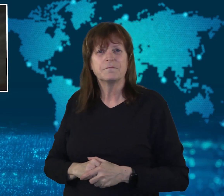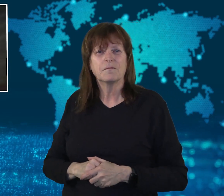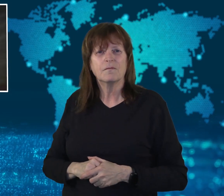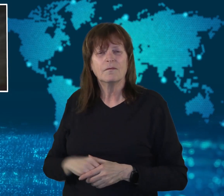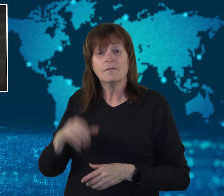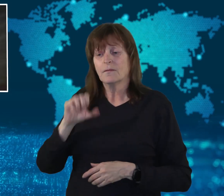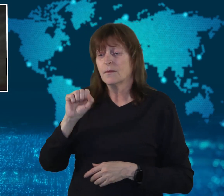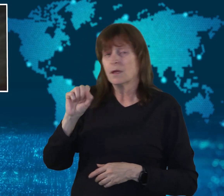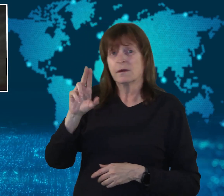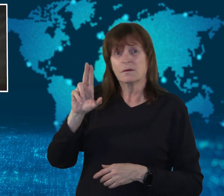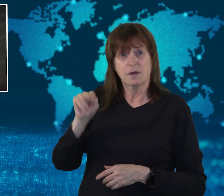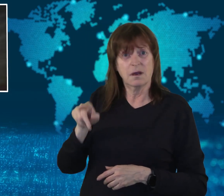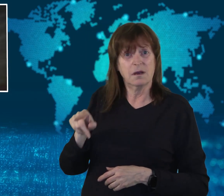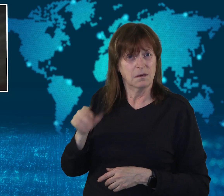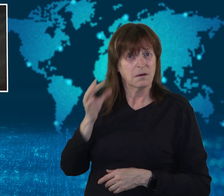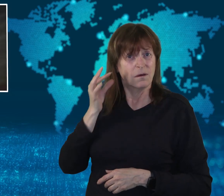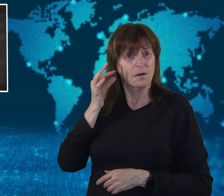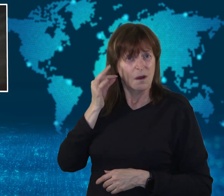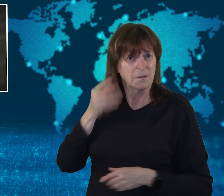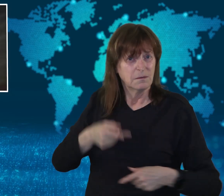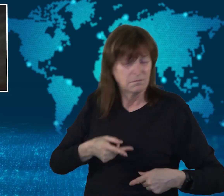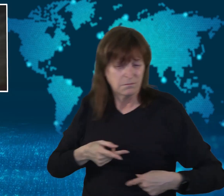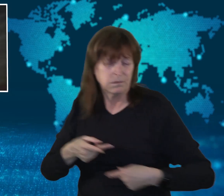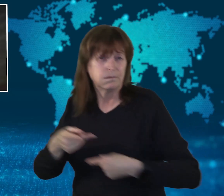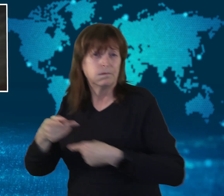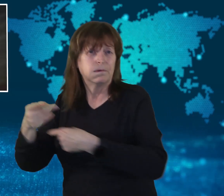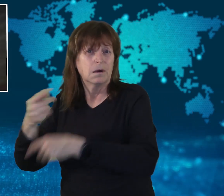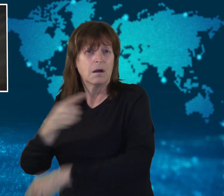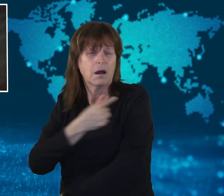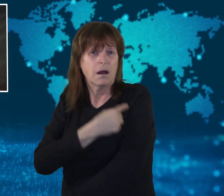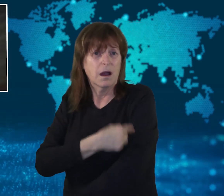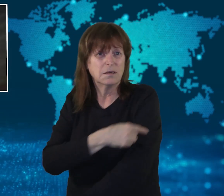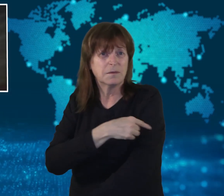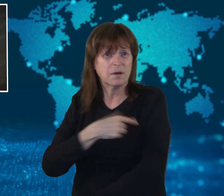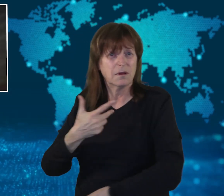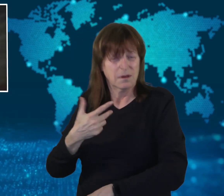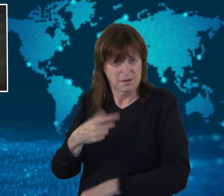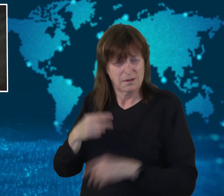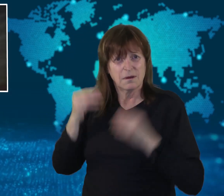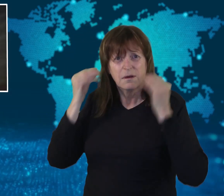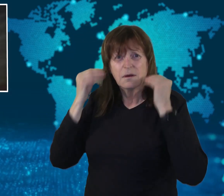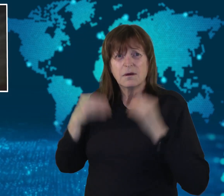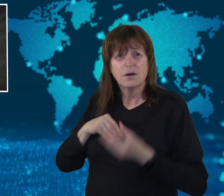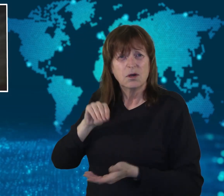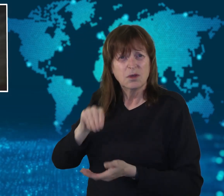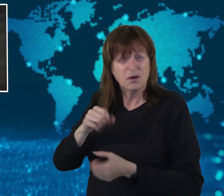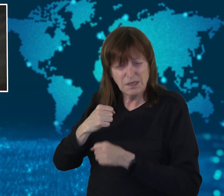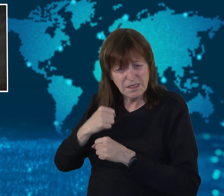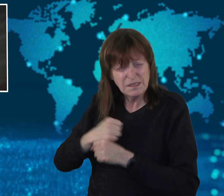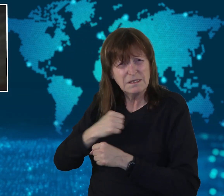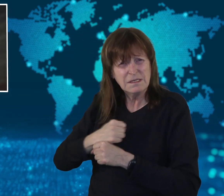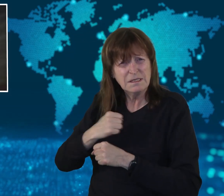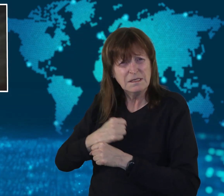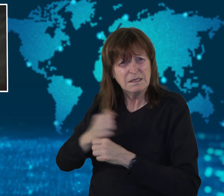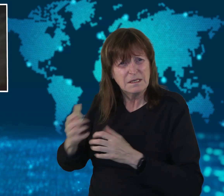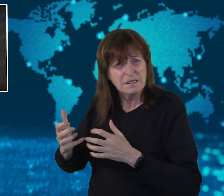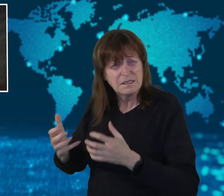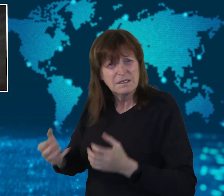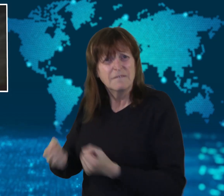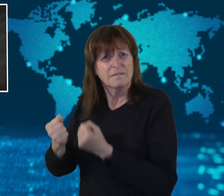Sun was taken to hospital where doctors worked to save her life.